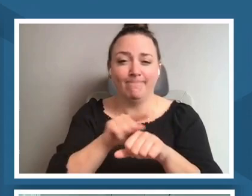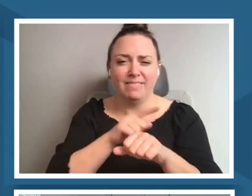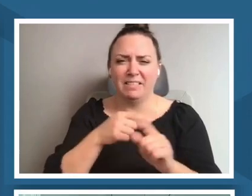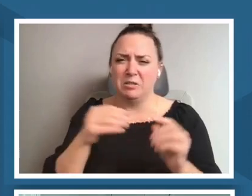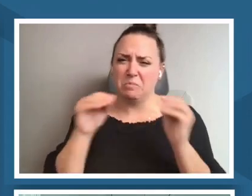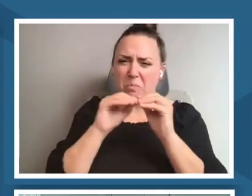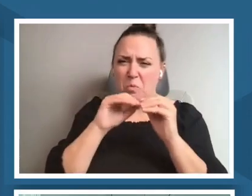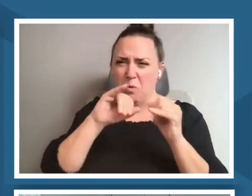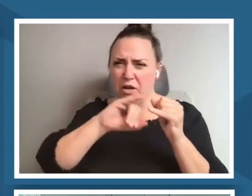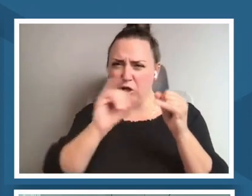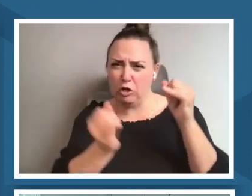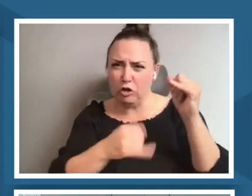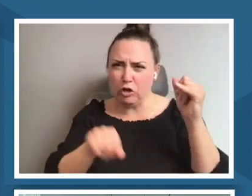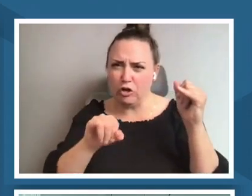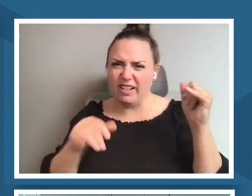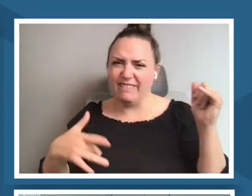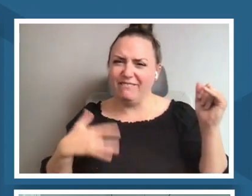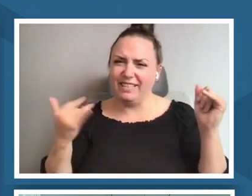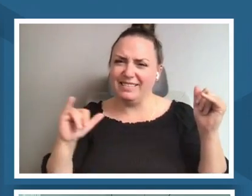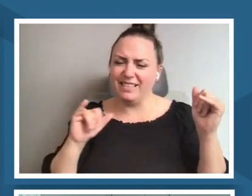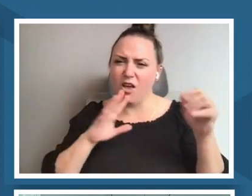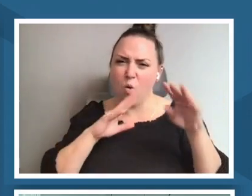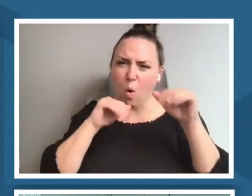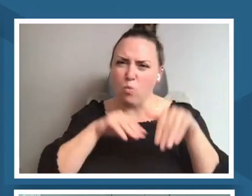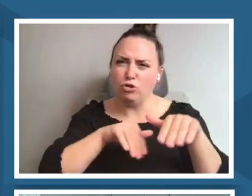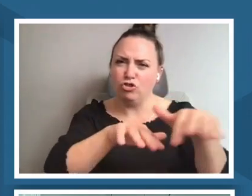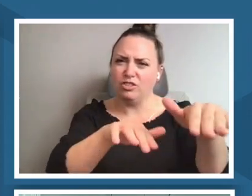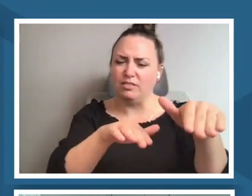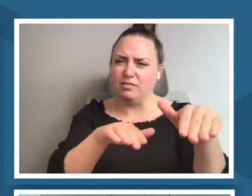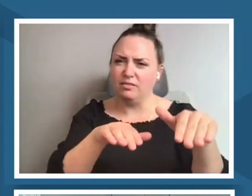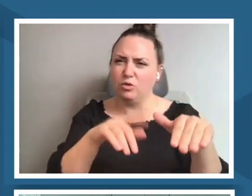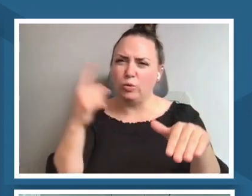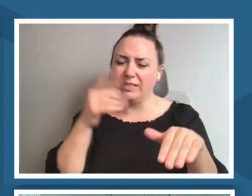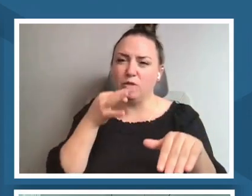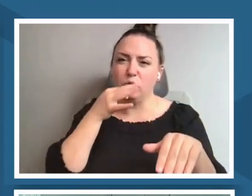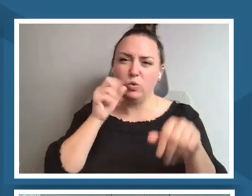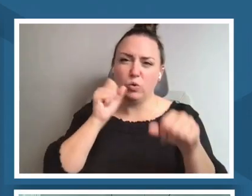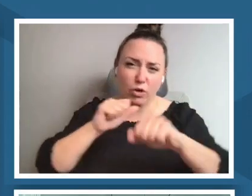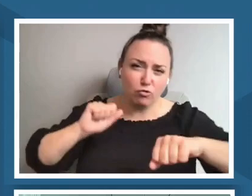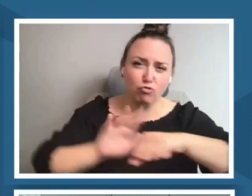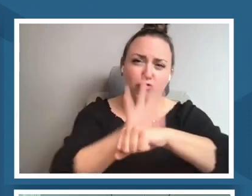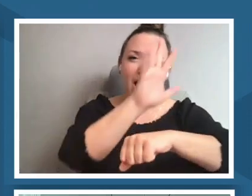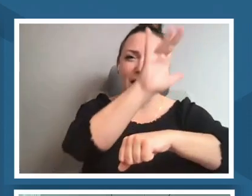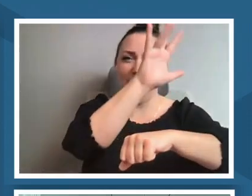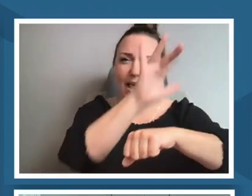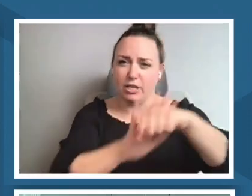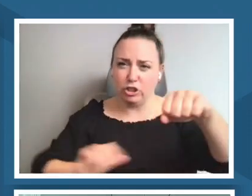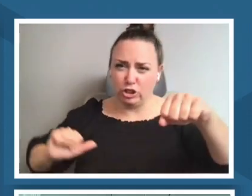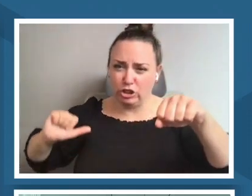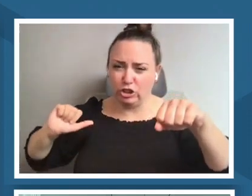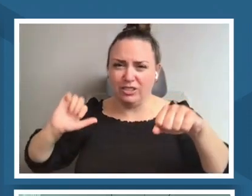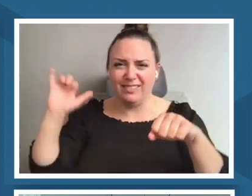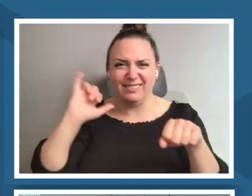ocean or something about to crash